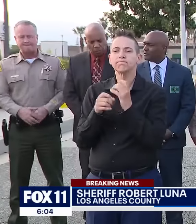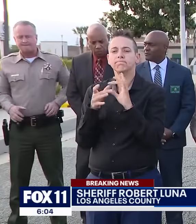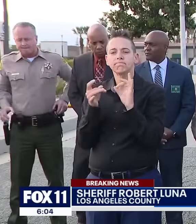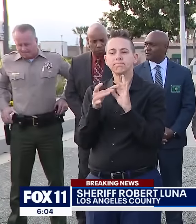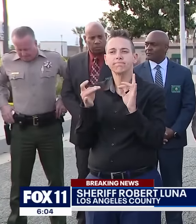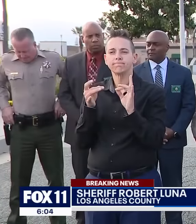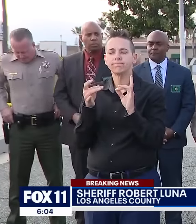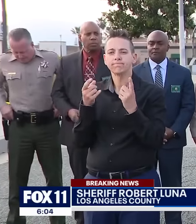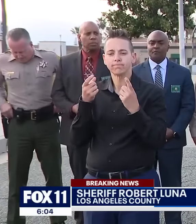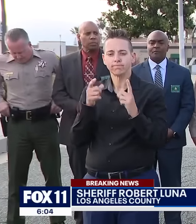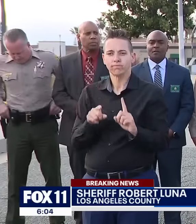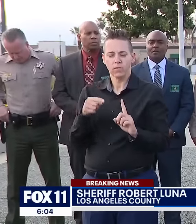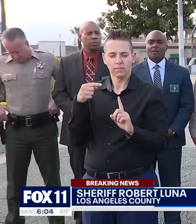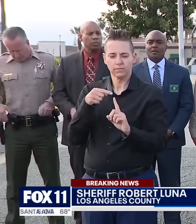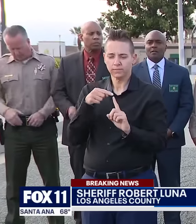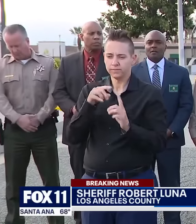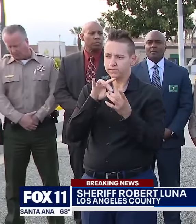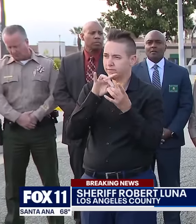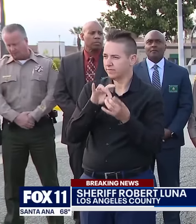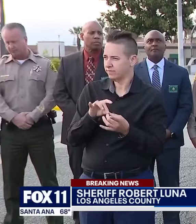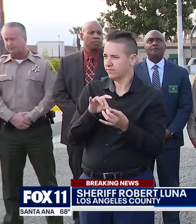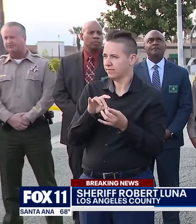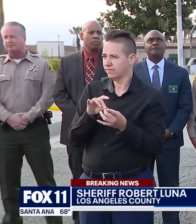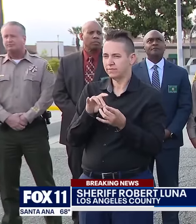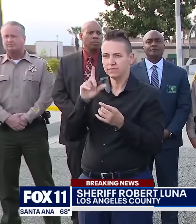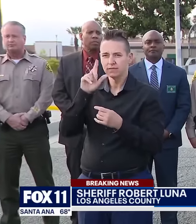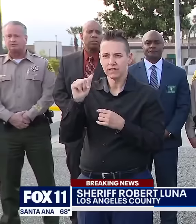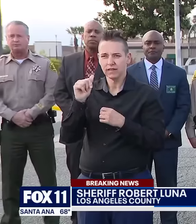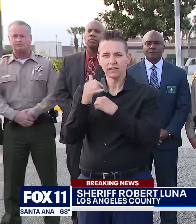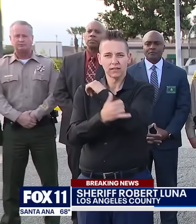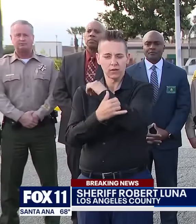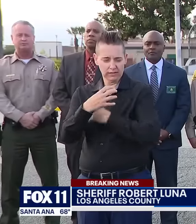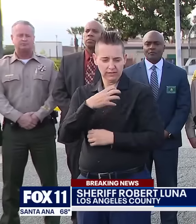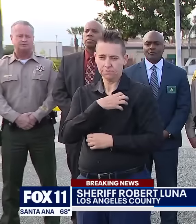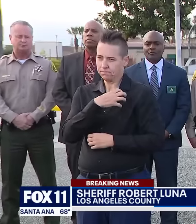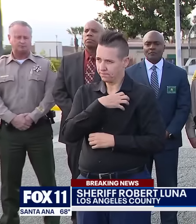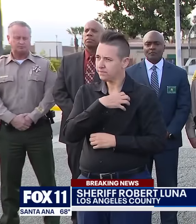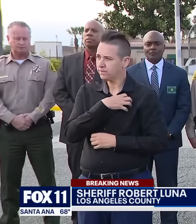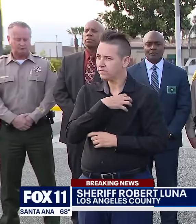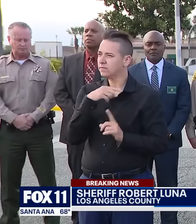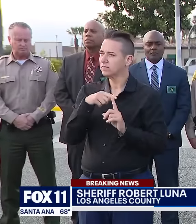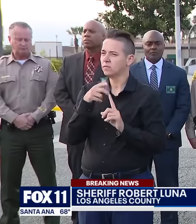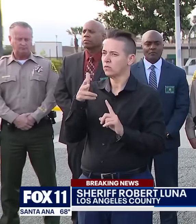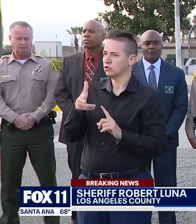Sheriff Luna is about to take the podium. Let's take a listen over to him.just going to say, if you could